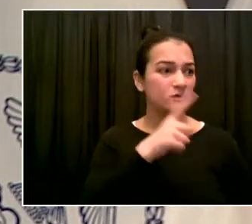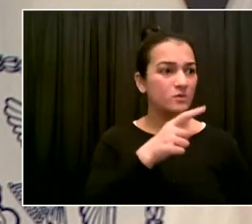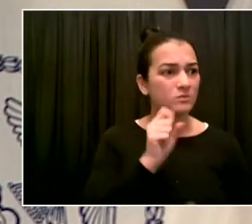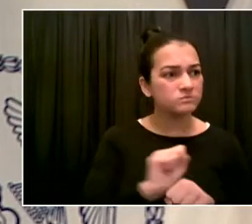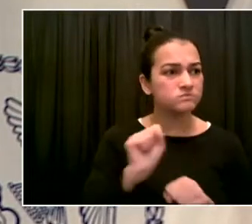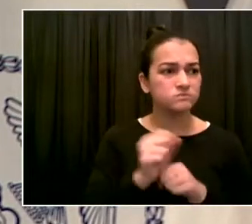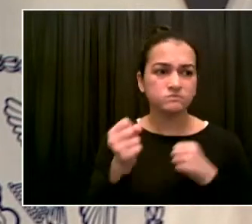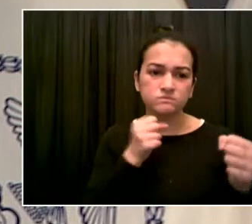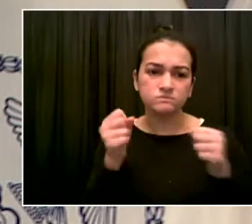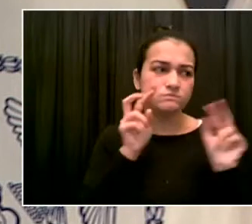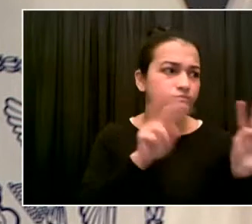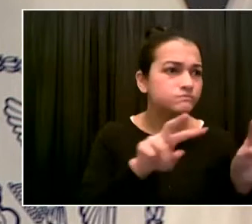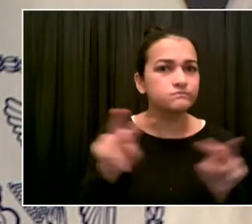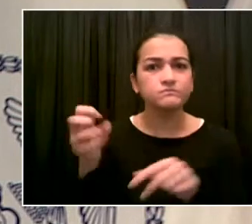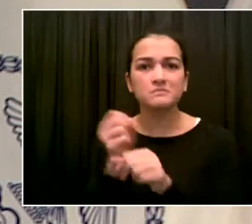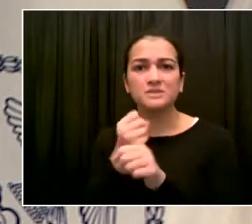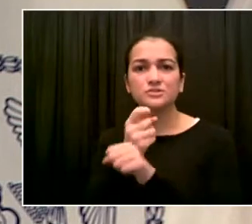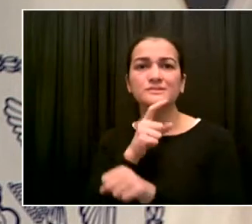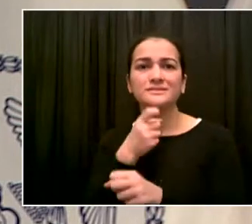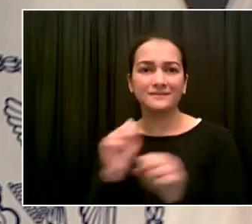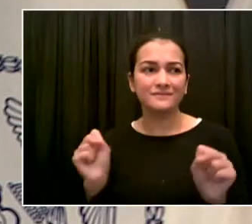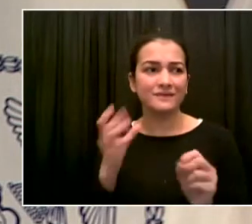ALL THE MEN AND WOMEN OF NYPD FOR THE ADJUSTED